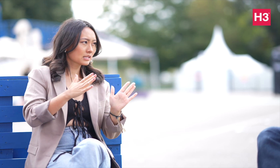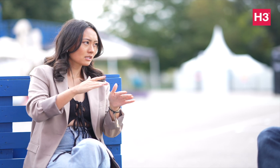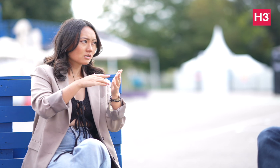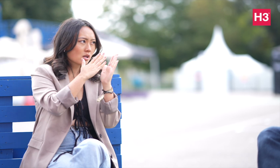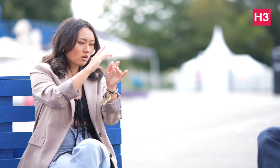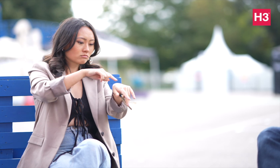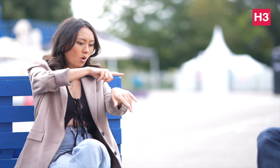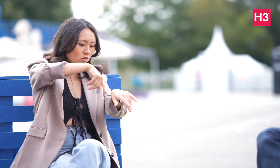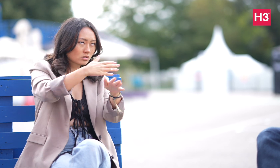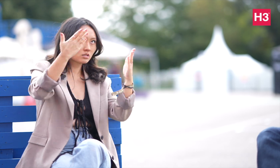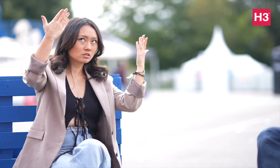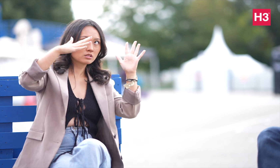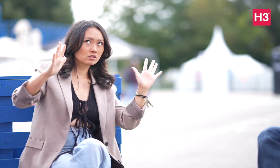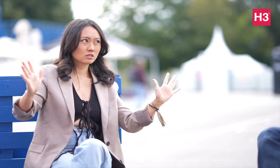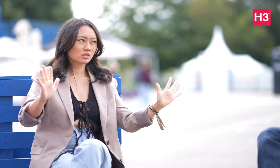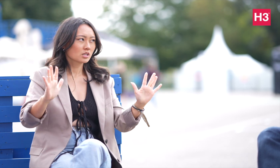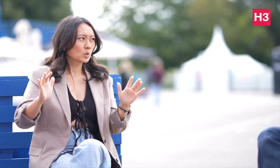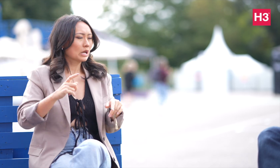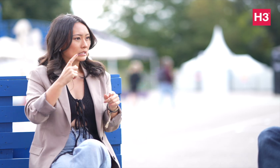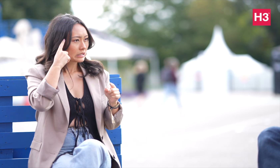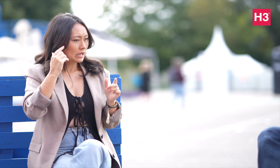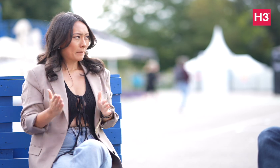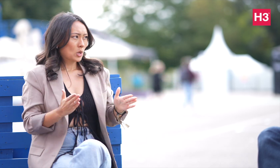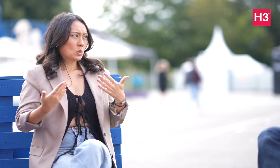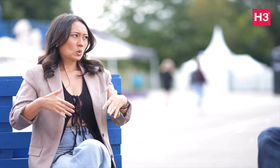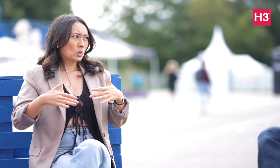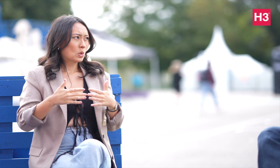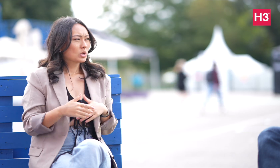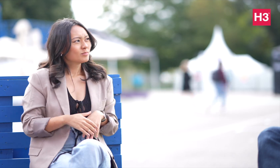carefully plan ahead to avoid hitchhiking at night whenever possible.